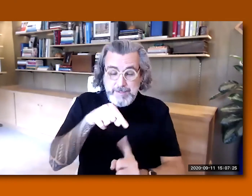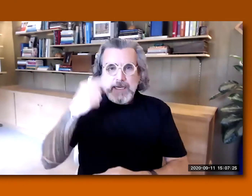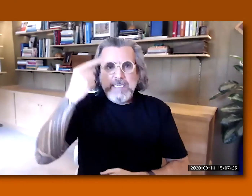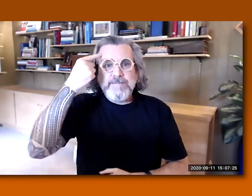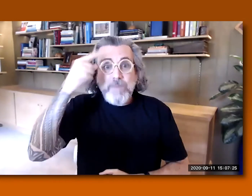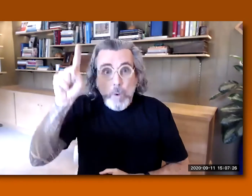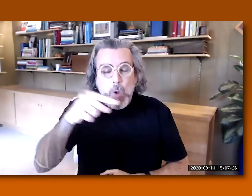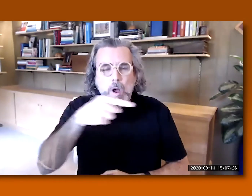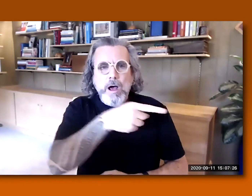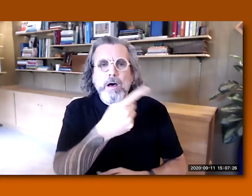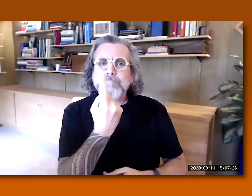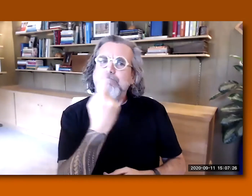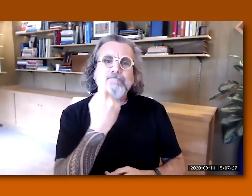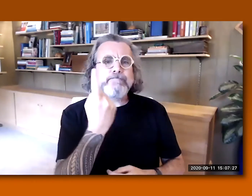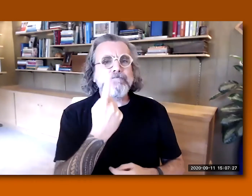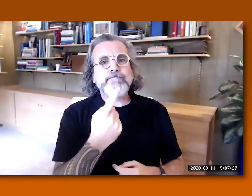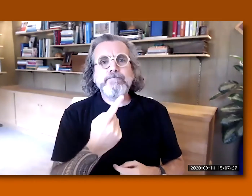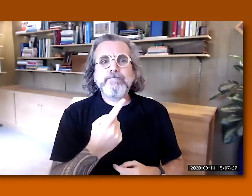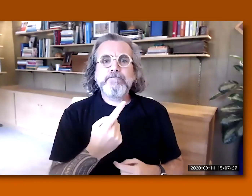and receive funds from the U. of R.